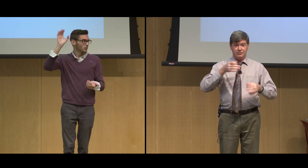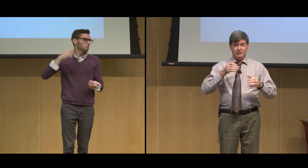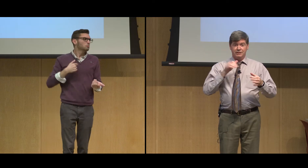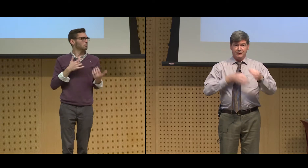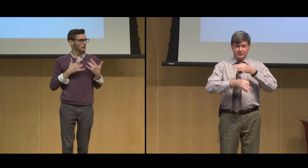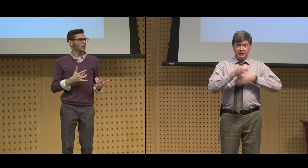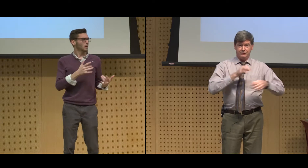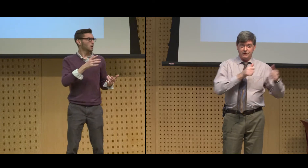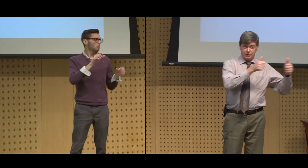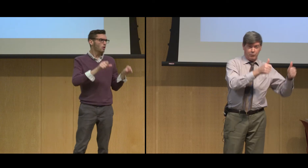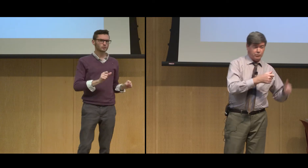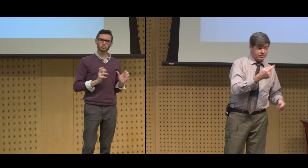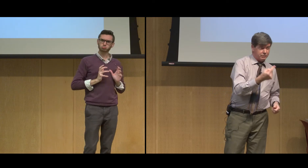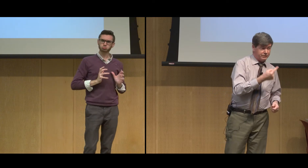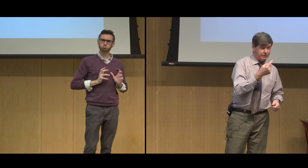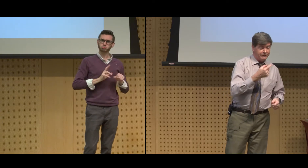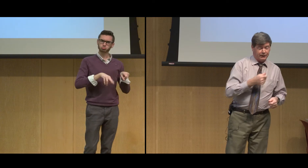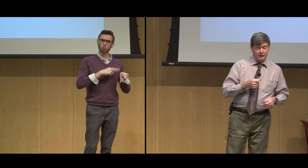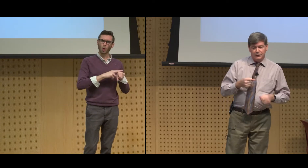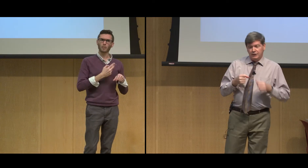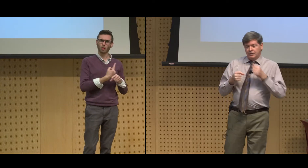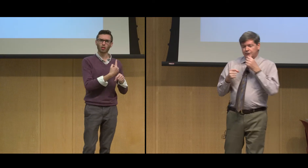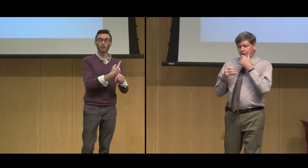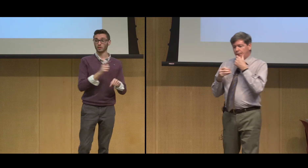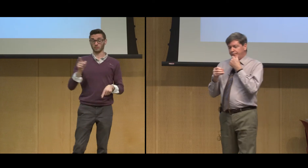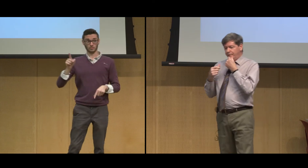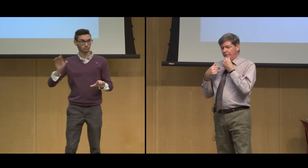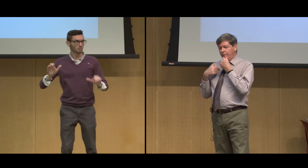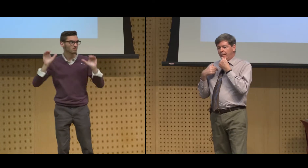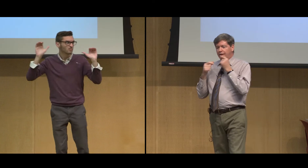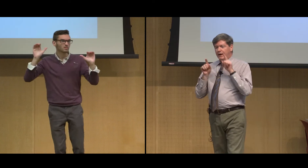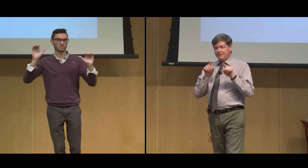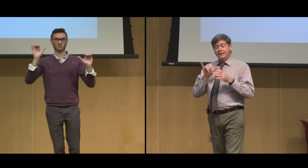to be invited to give a lecture instead of just a poster or something.